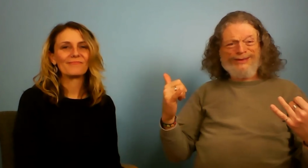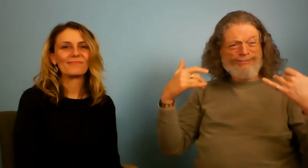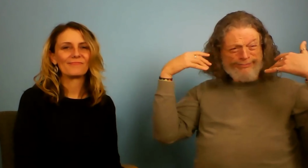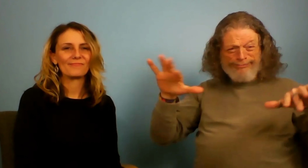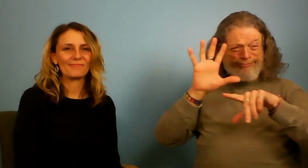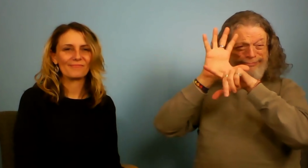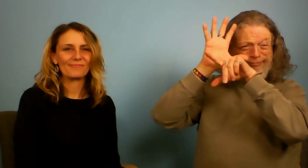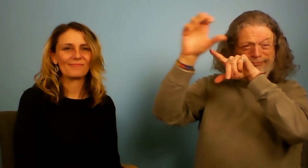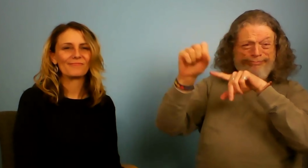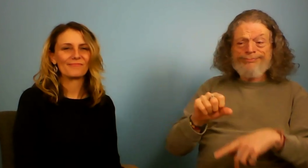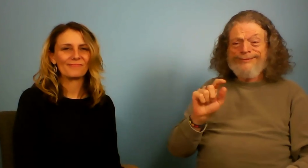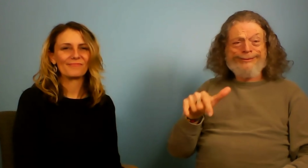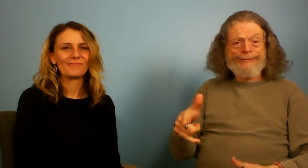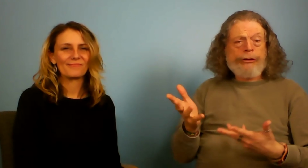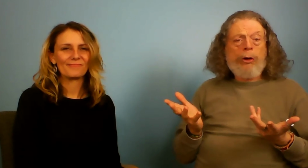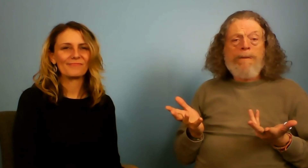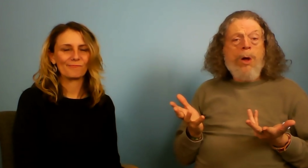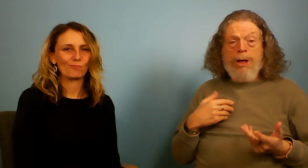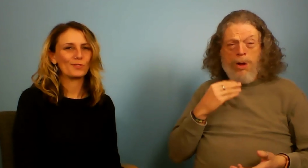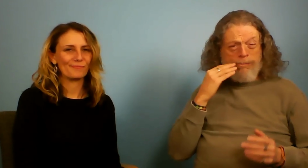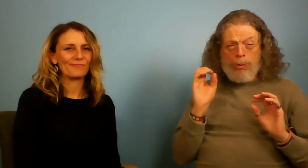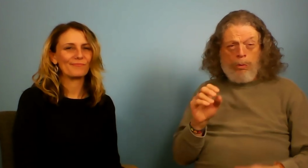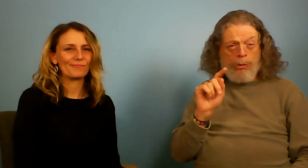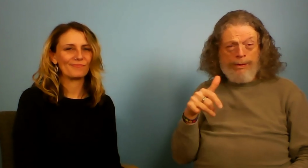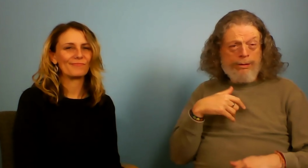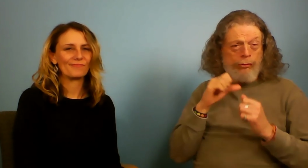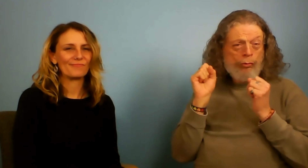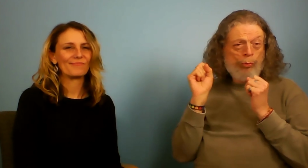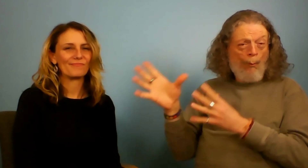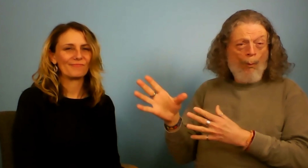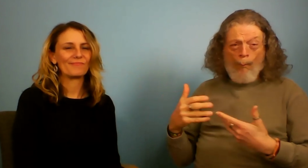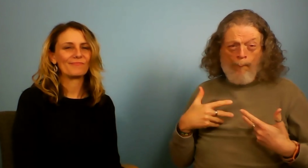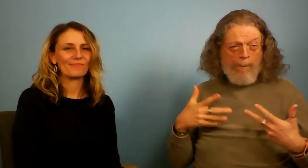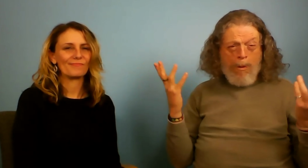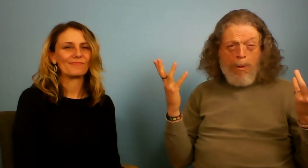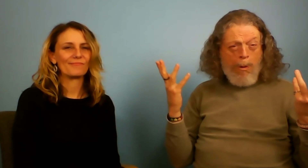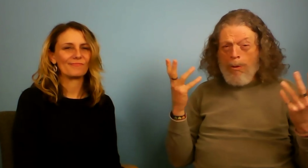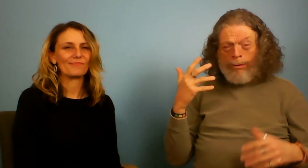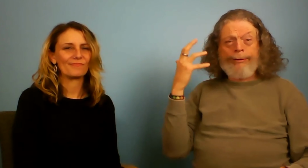Oh today wow! The technology has just taken off! TTY's- we don't use much anymore... I threw mine away!